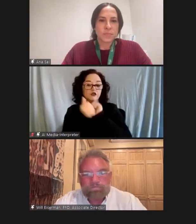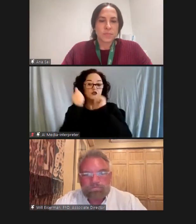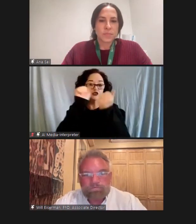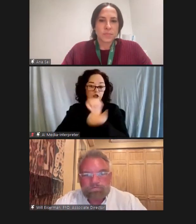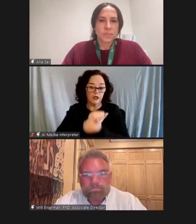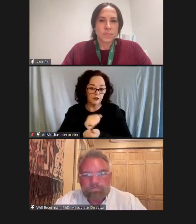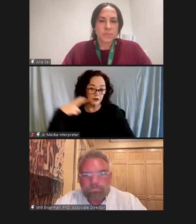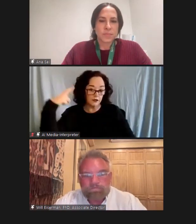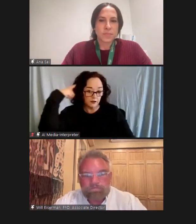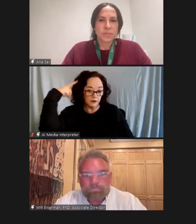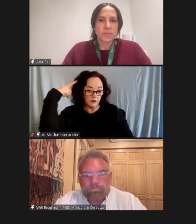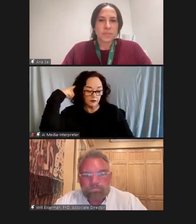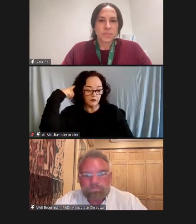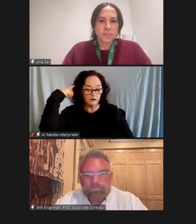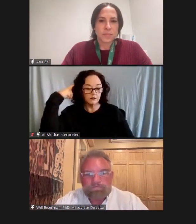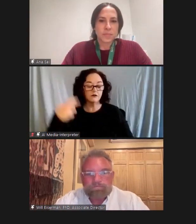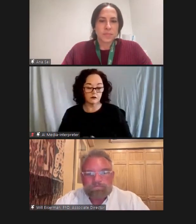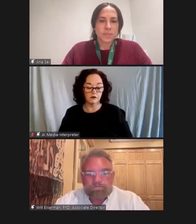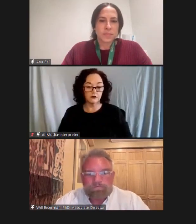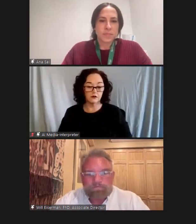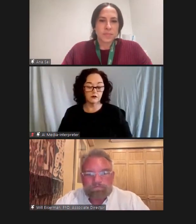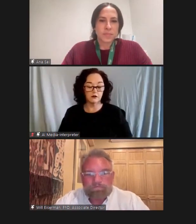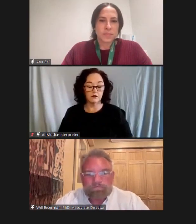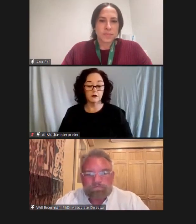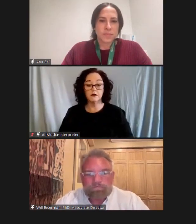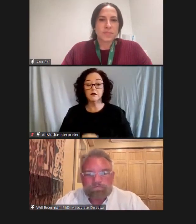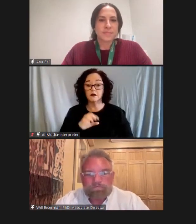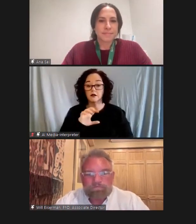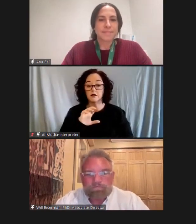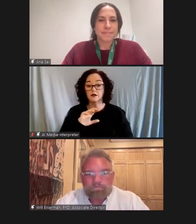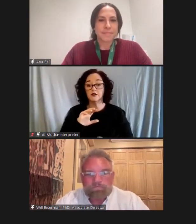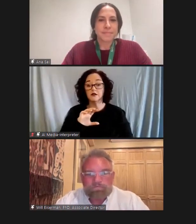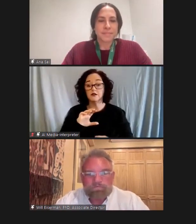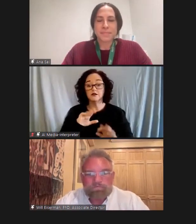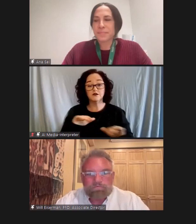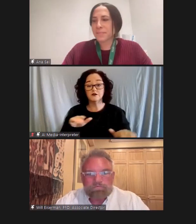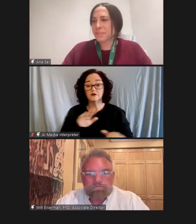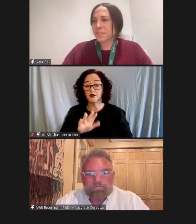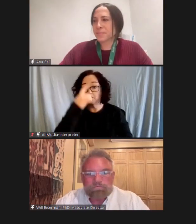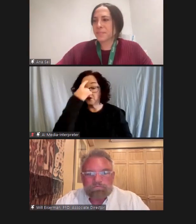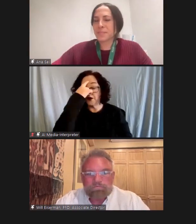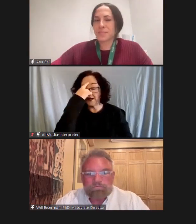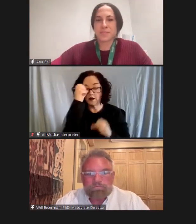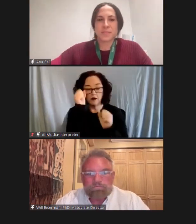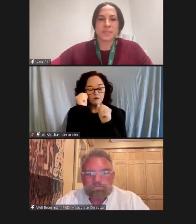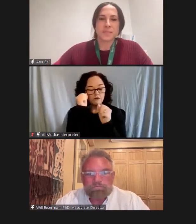implant children's brains are amazing